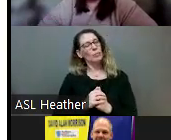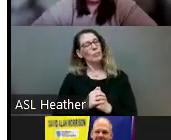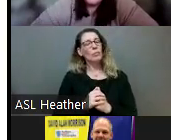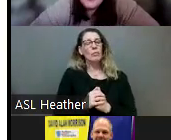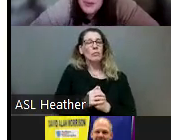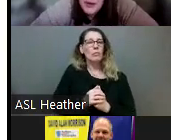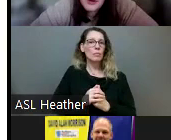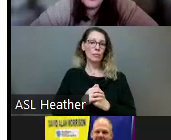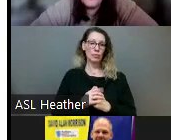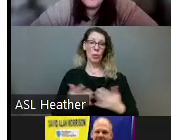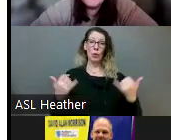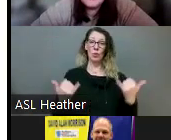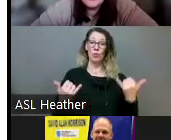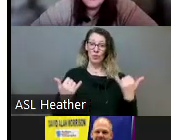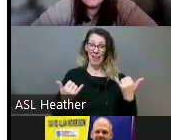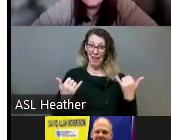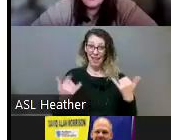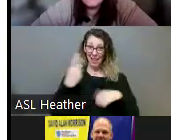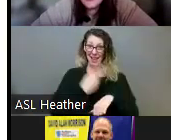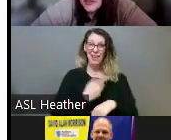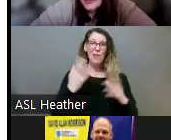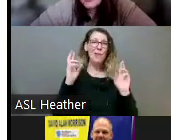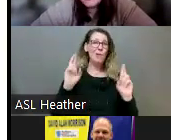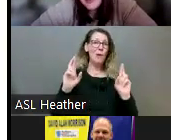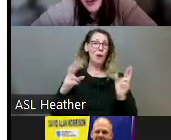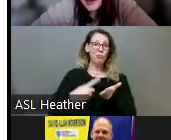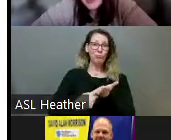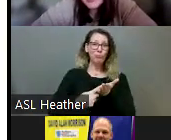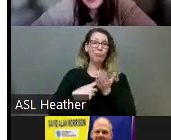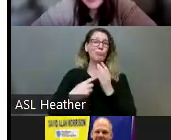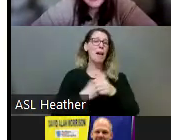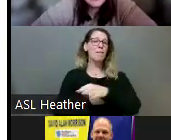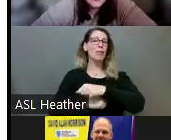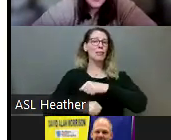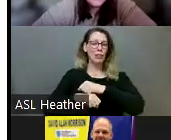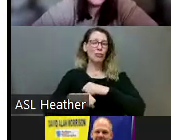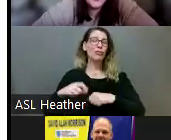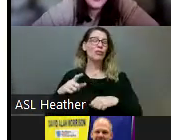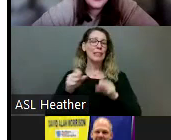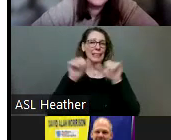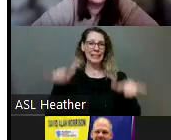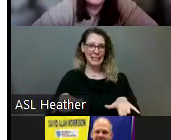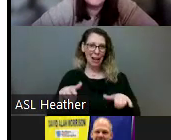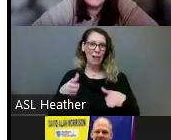In today's webinar, we're hoping to cover foundational system strategies for attendance and re-engagement work,